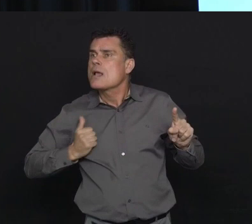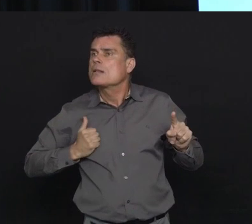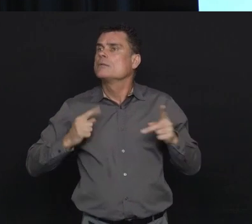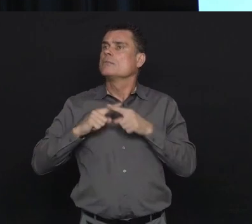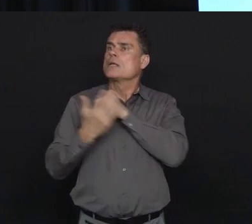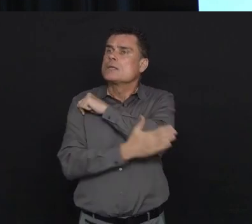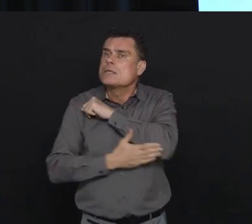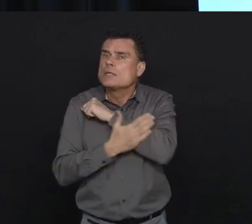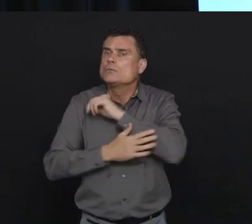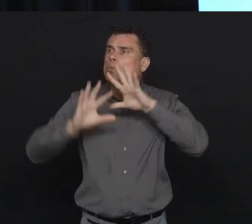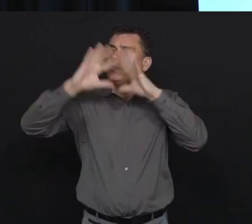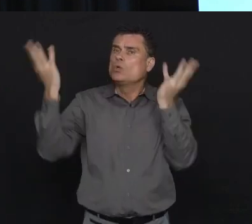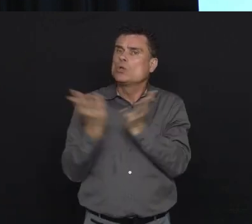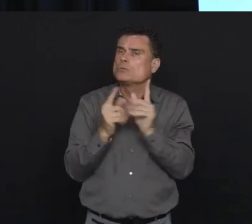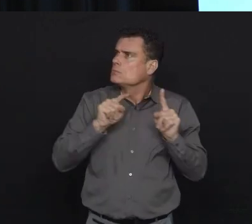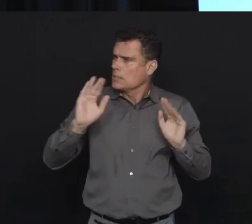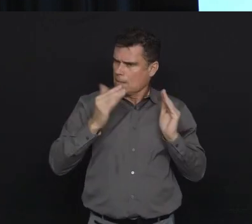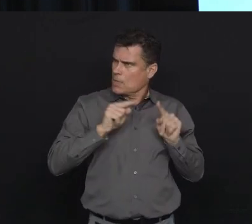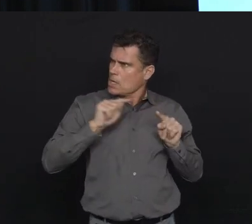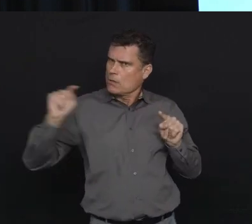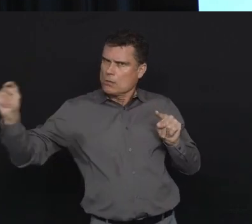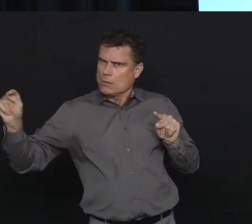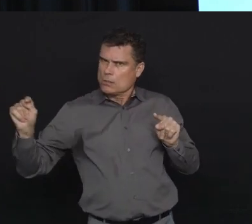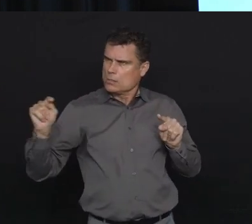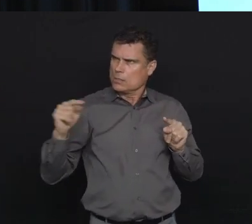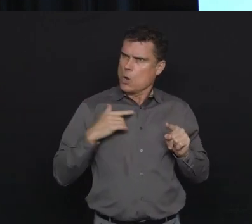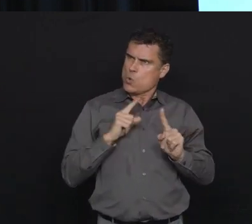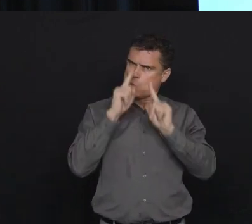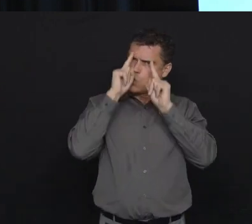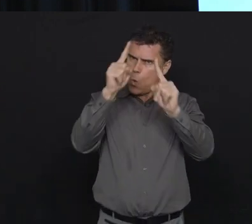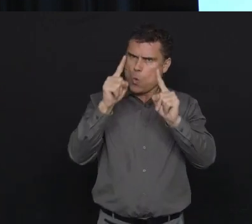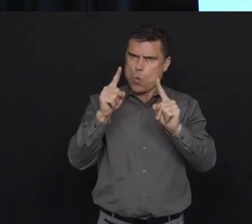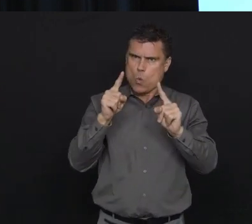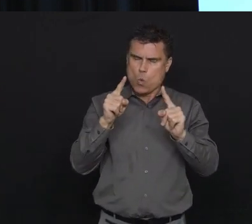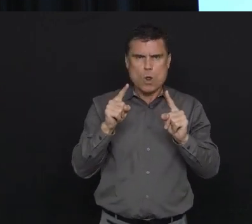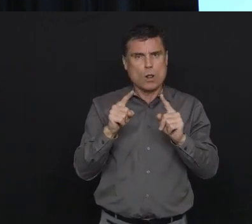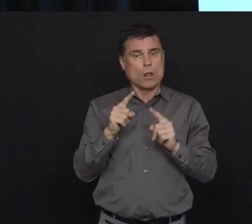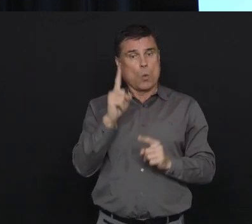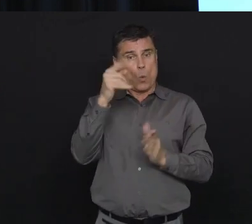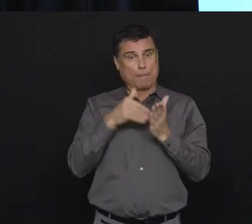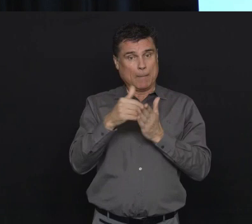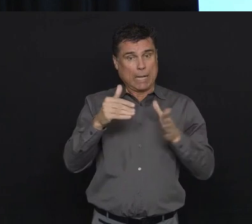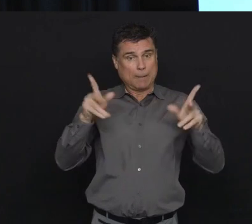it back so we are all starting at the same time frame. This comparison looks at the cumulative numbers of